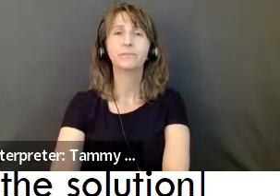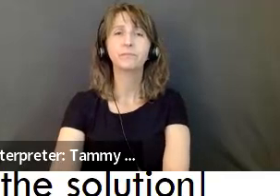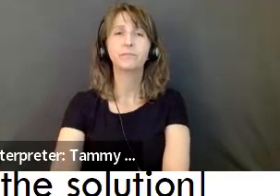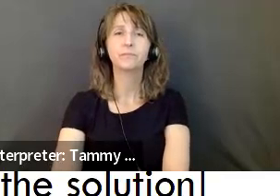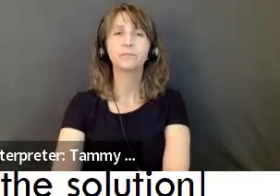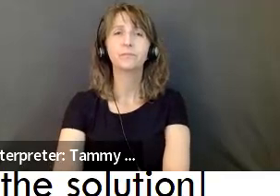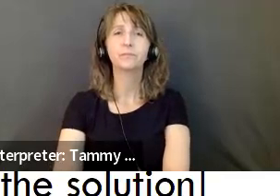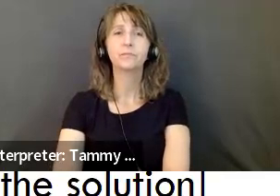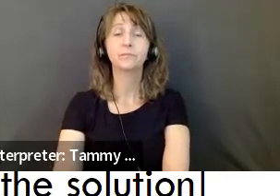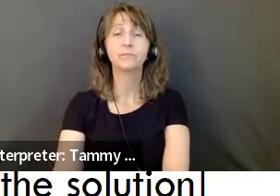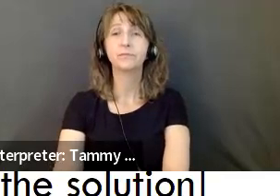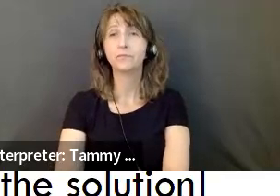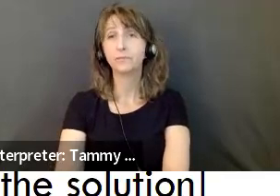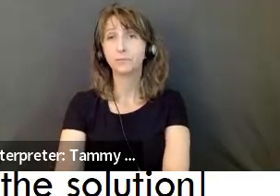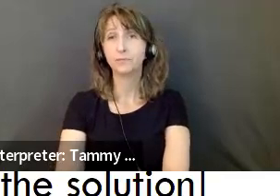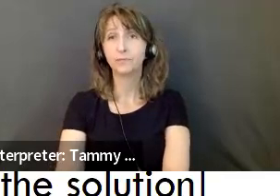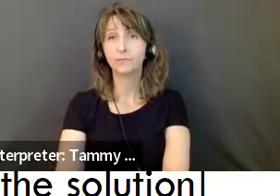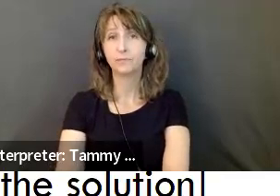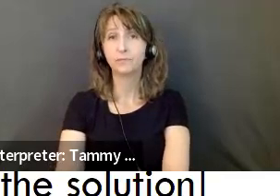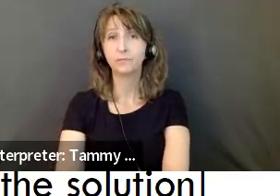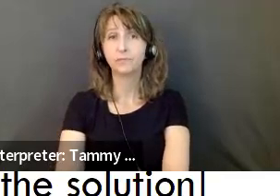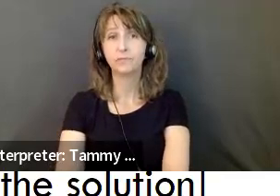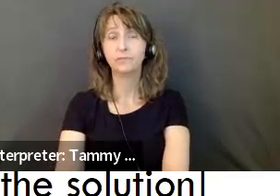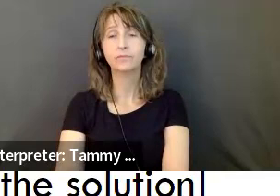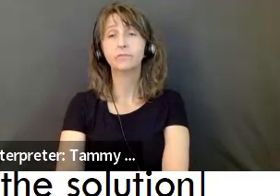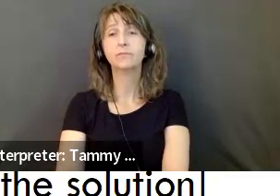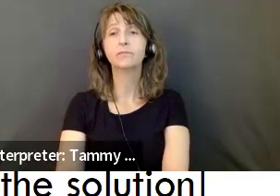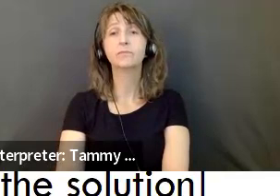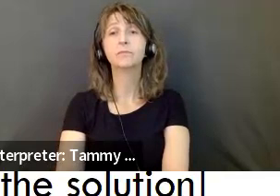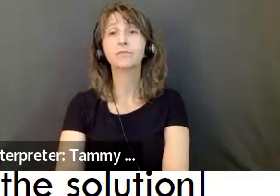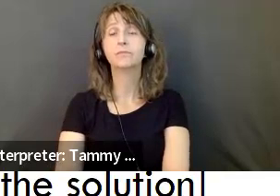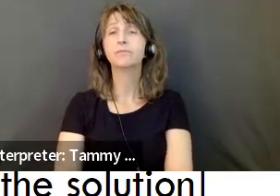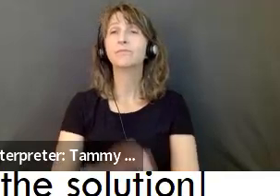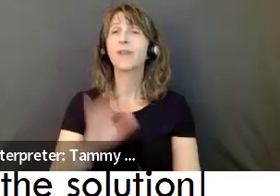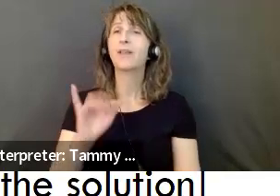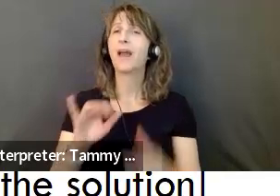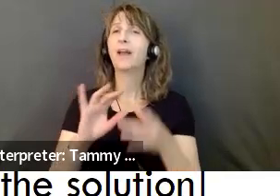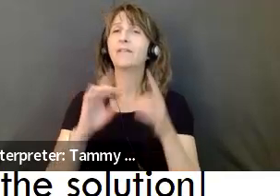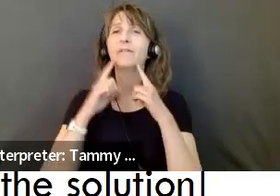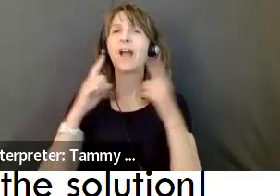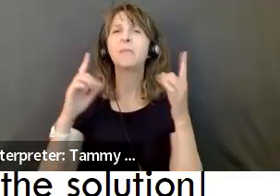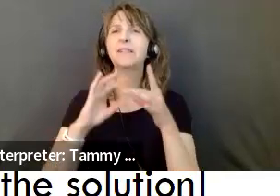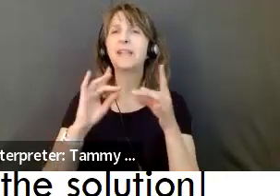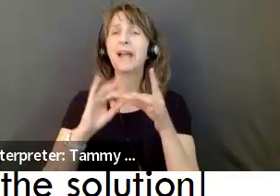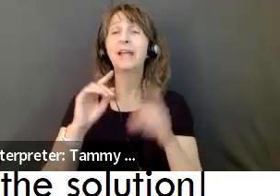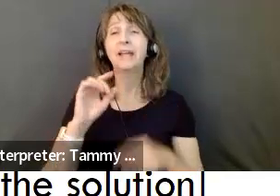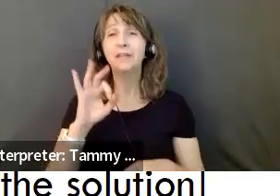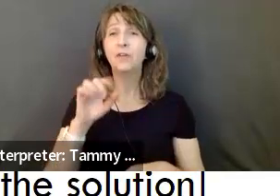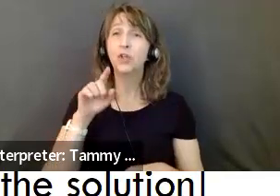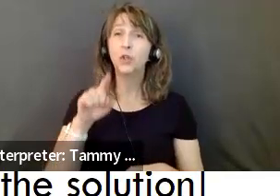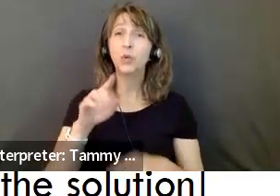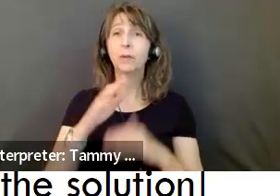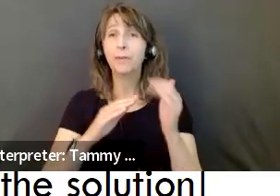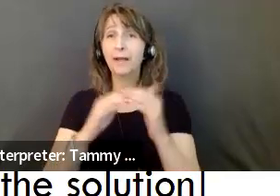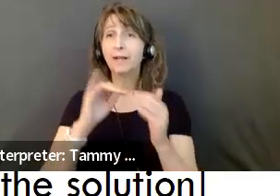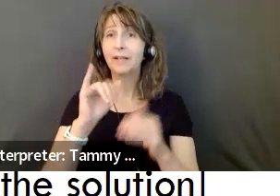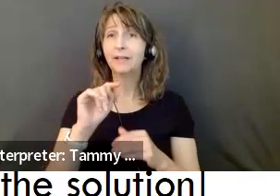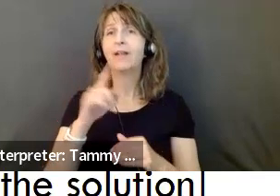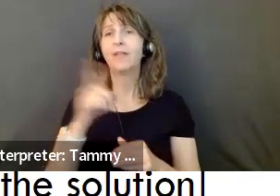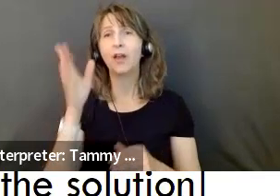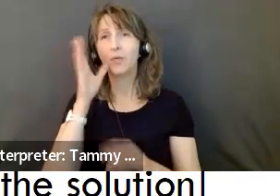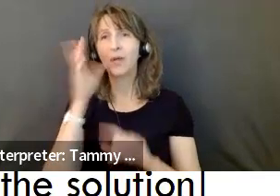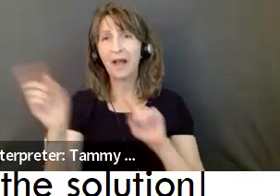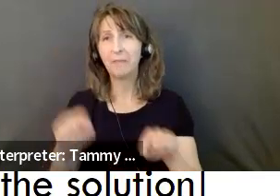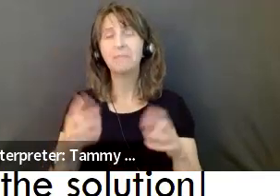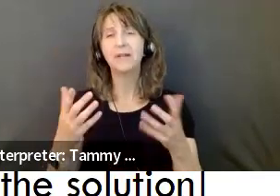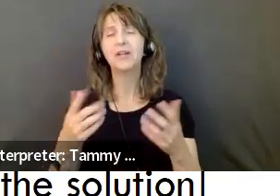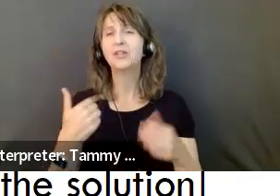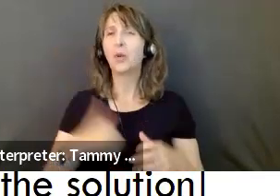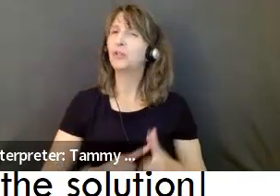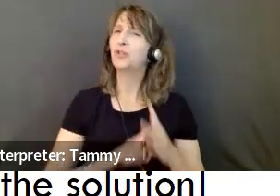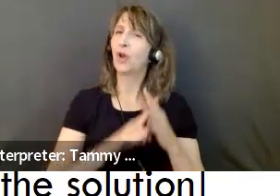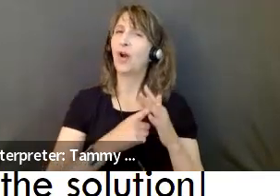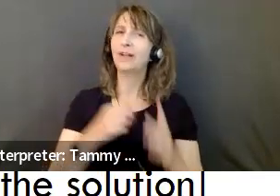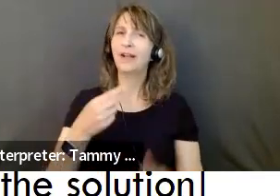So the same is true if you build it, you know, they will come, but as I work through HCR 38 and we had, you know, just larger discussions with the right stakeholders at the table.